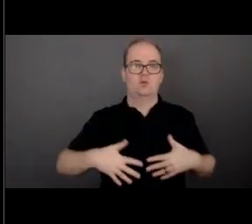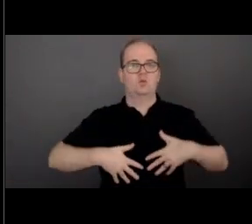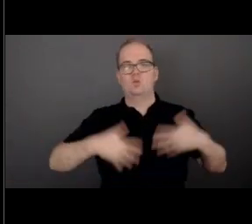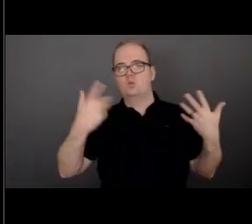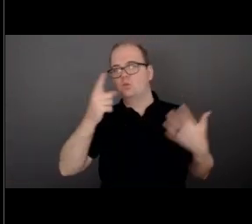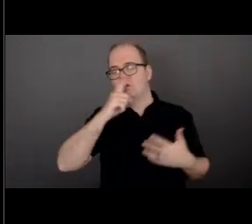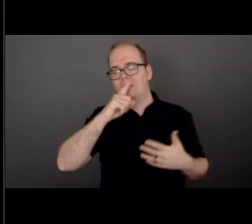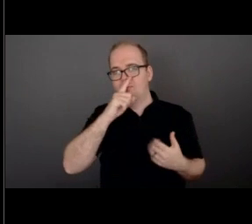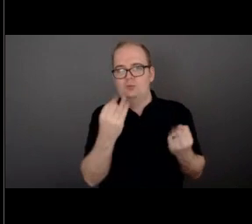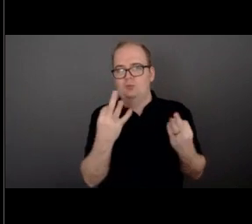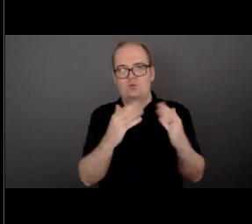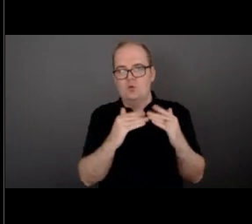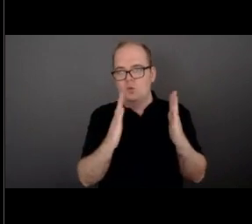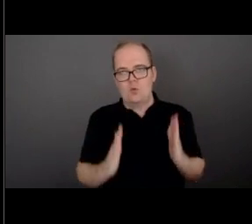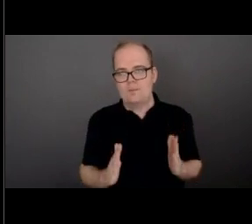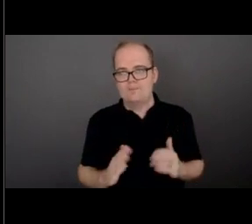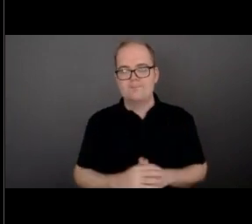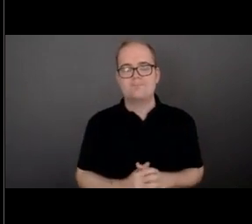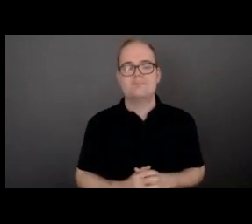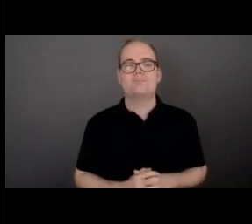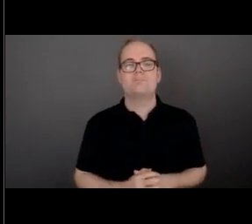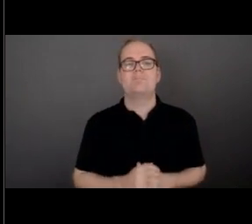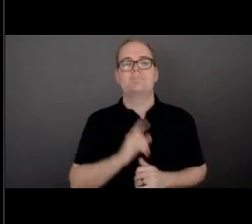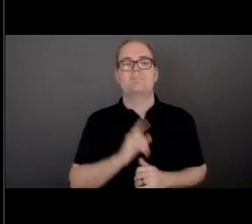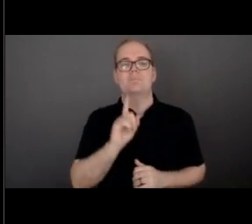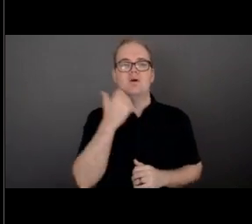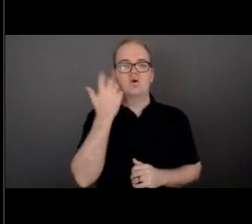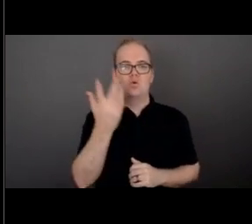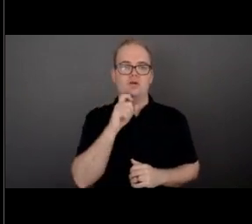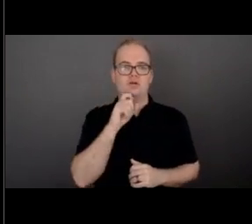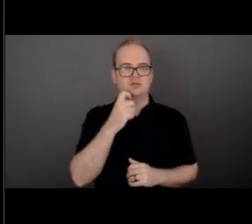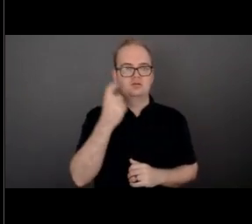So we would always look at, okay, what can you draw on in your informal networks and